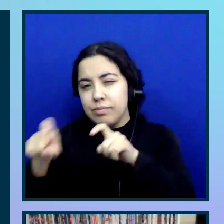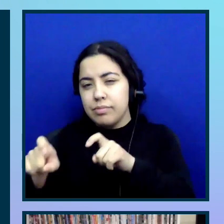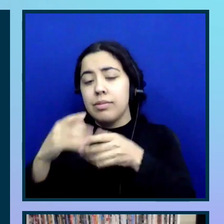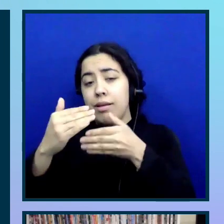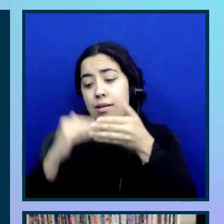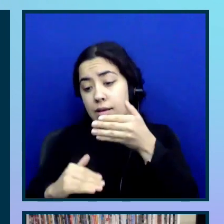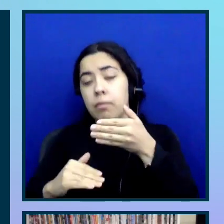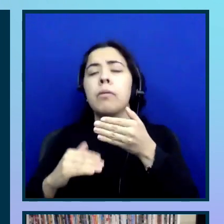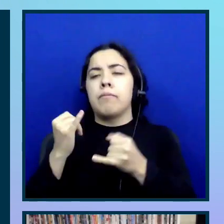for a few questions.